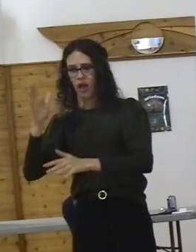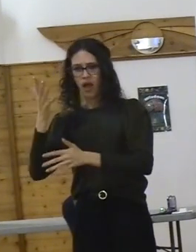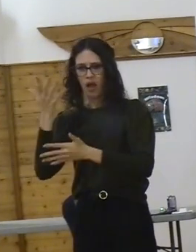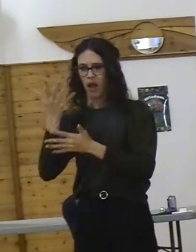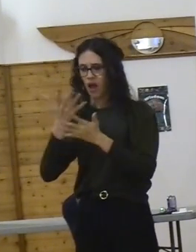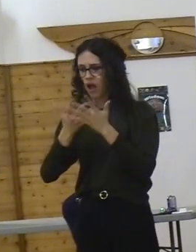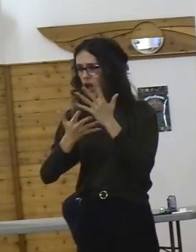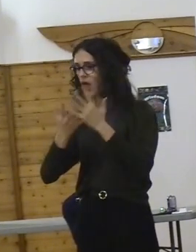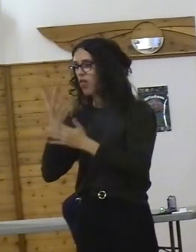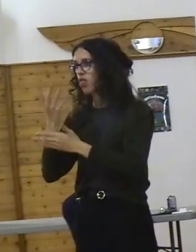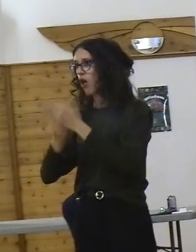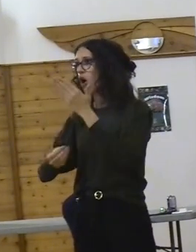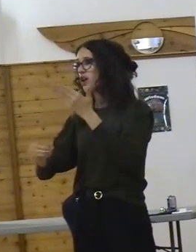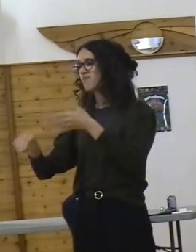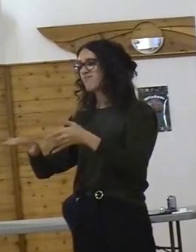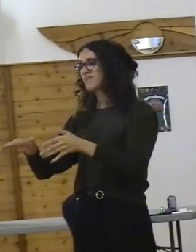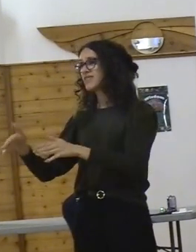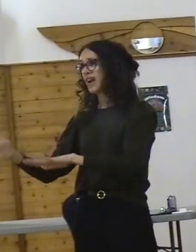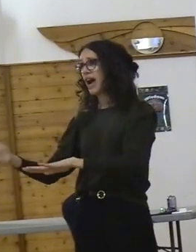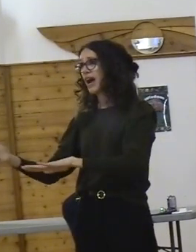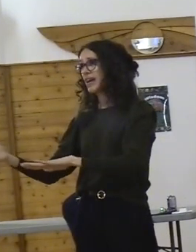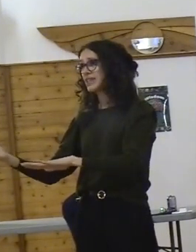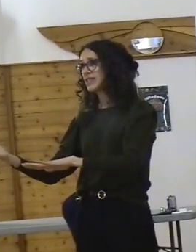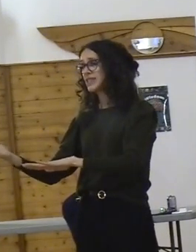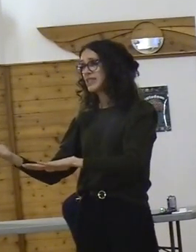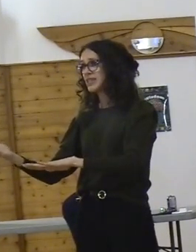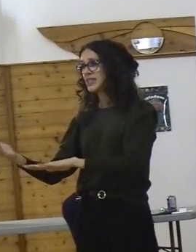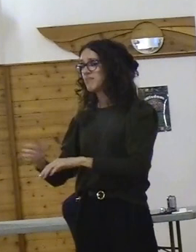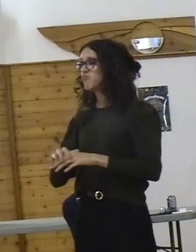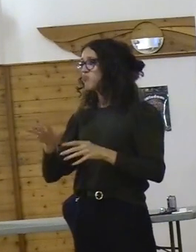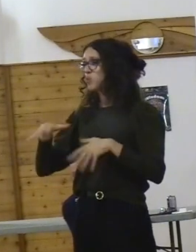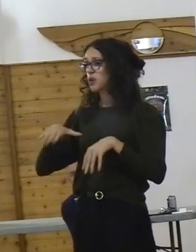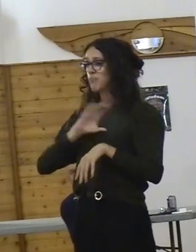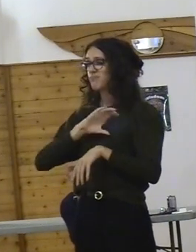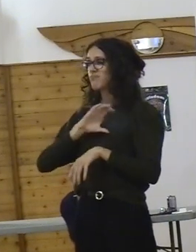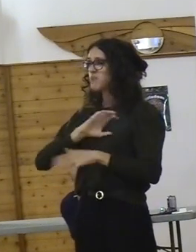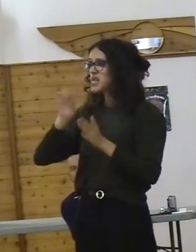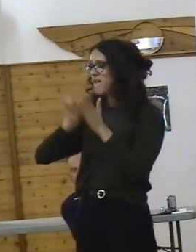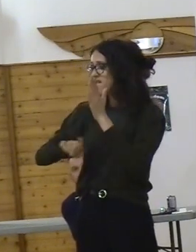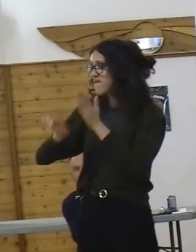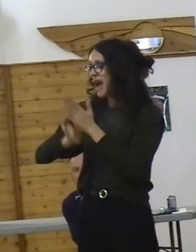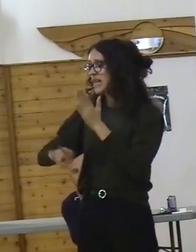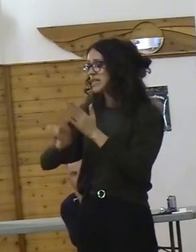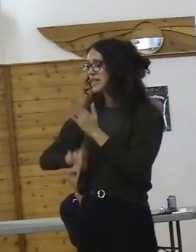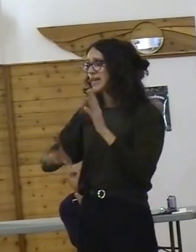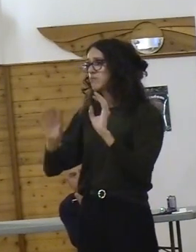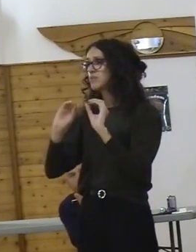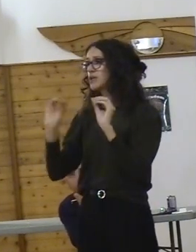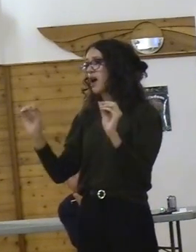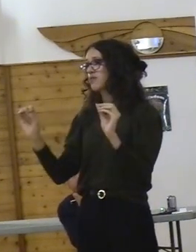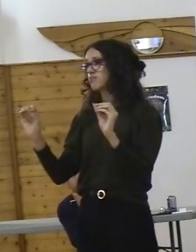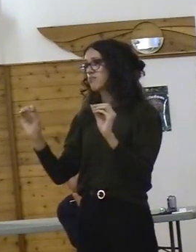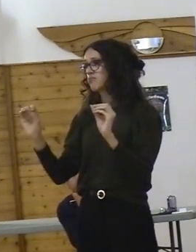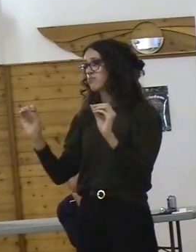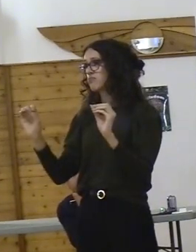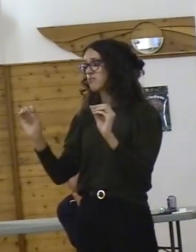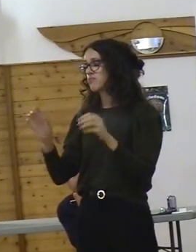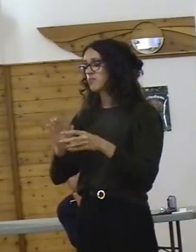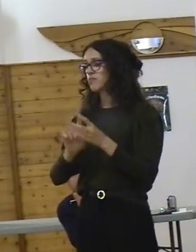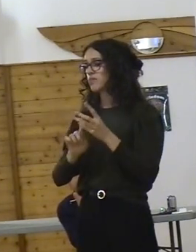And then I have my eight-year-old niece that was also murdered.